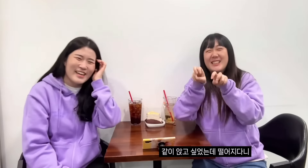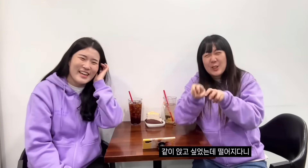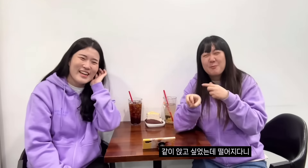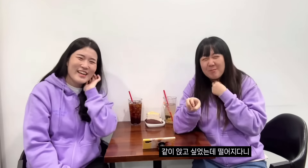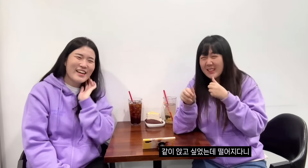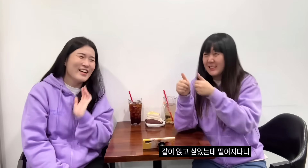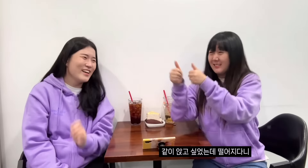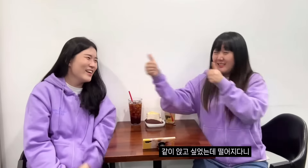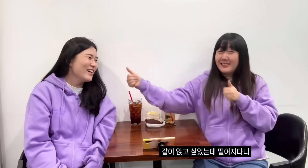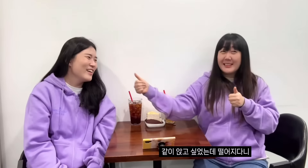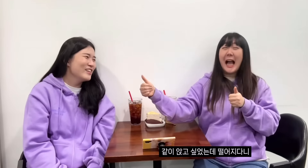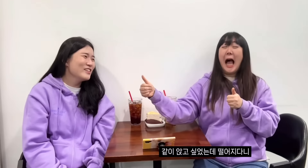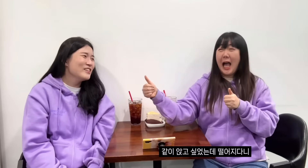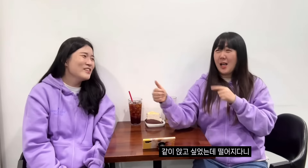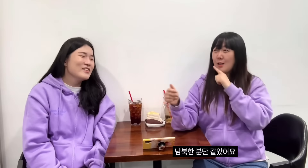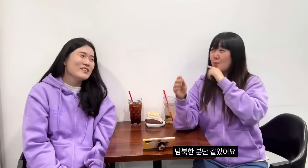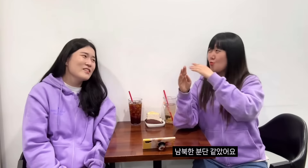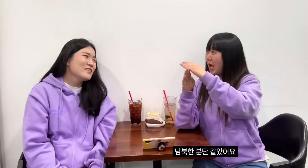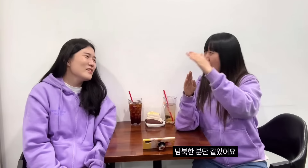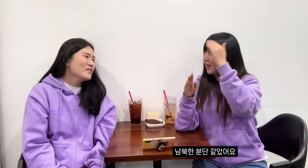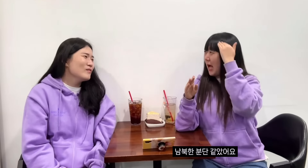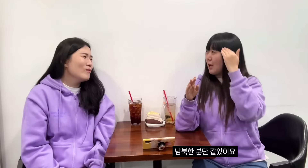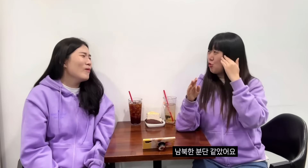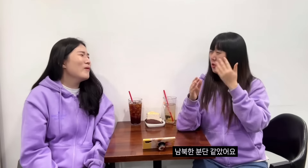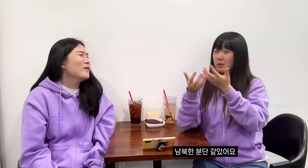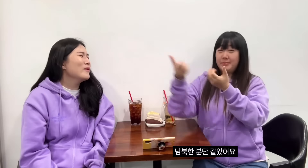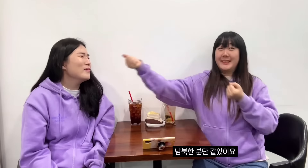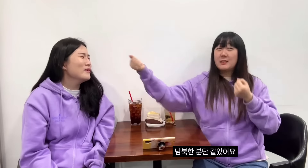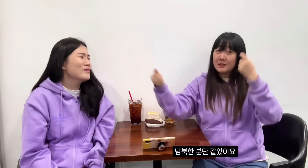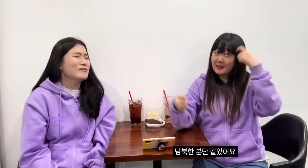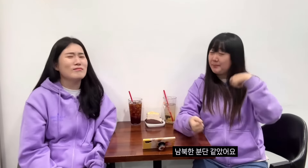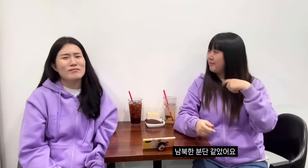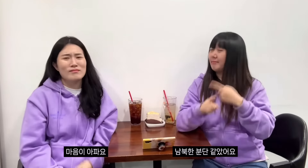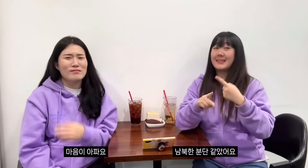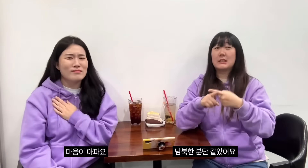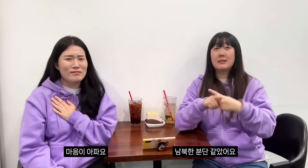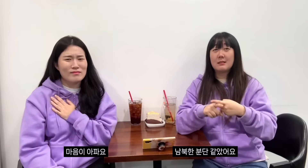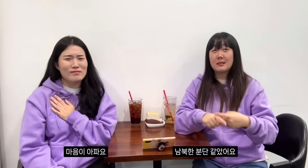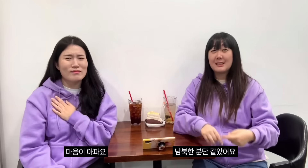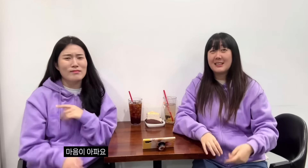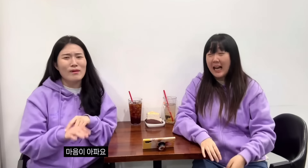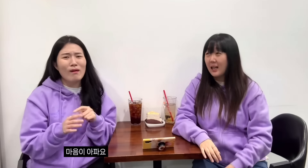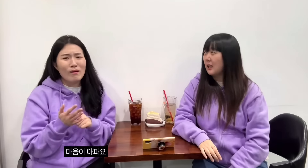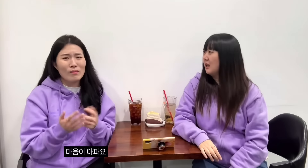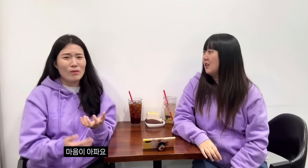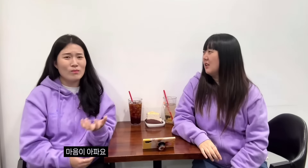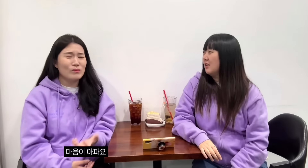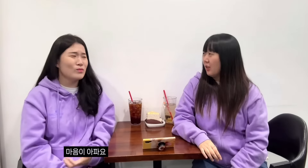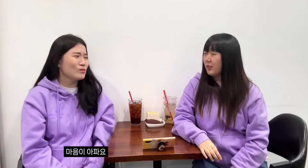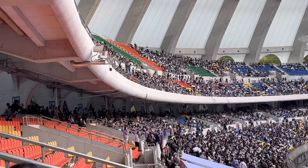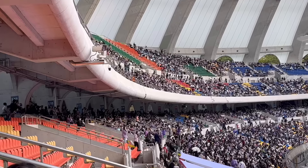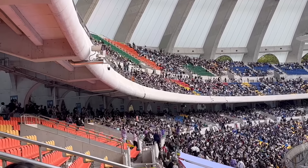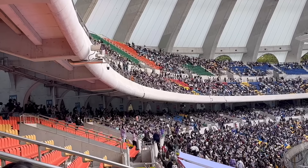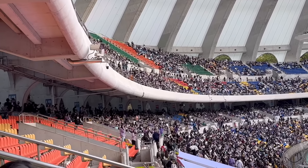I wanted to sit together, but you and I fell apart It was like the division of North and South Korea. my heart hurts